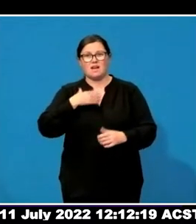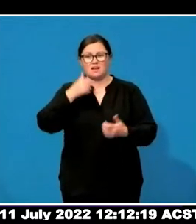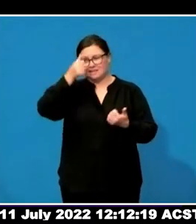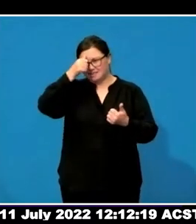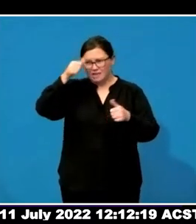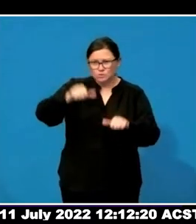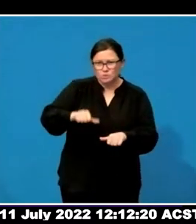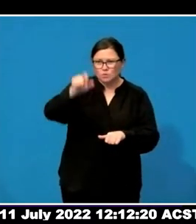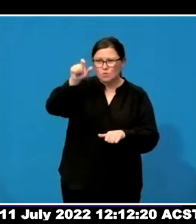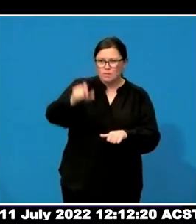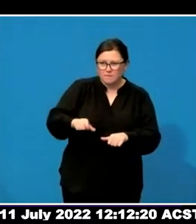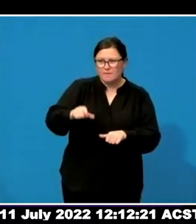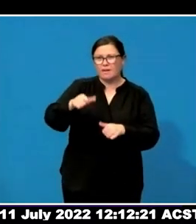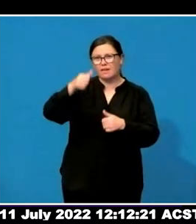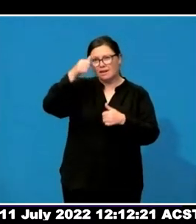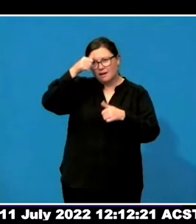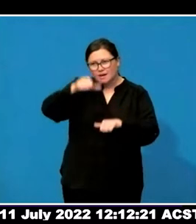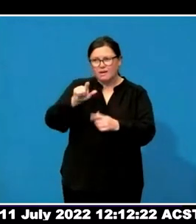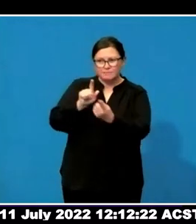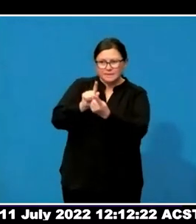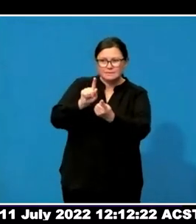more comfortable when you can - when you know them. You can yarn with them? DAISY: Yeah.